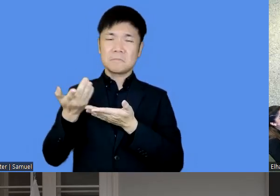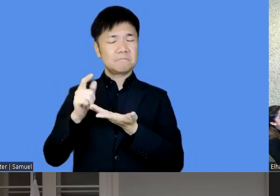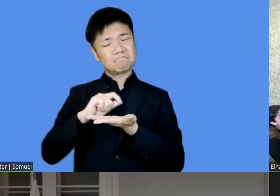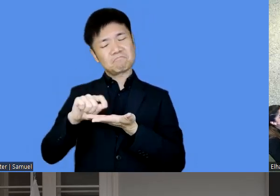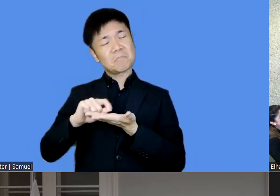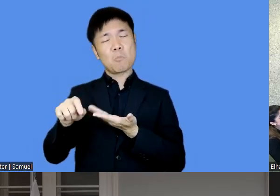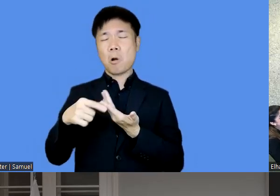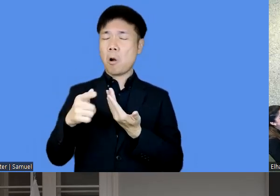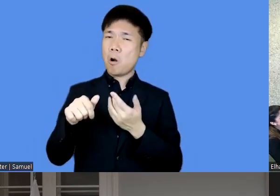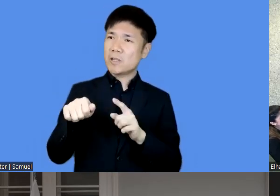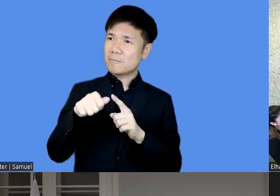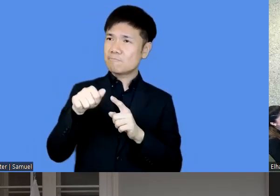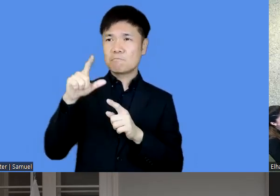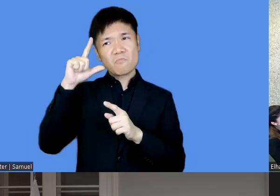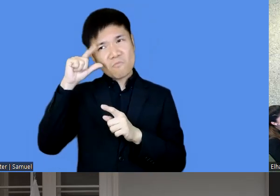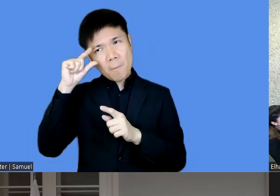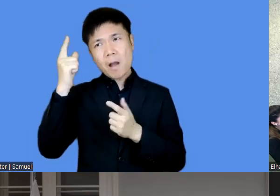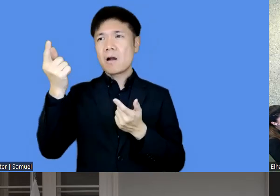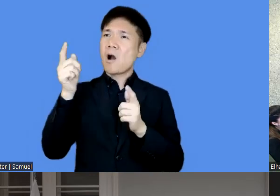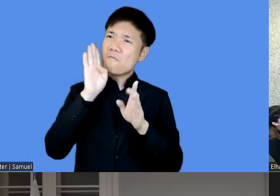whatever you're responsible, you can raise this topic.